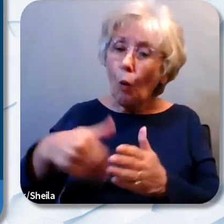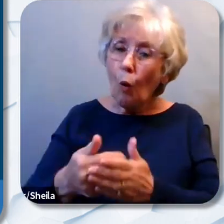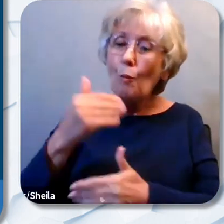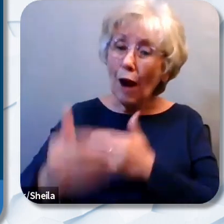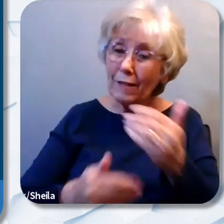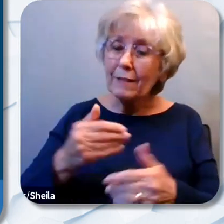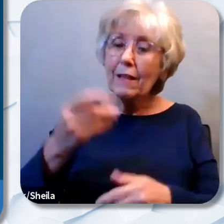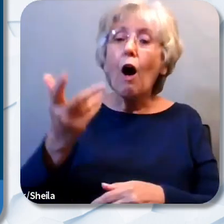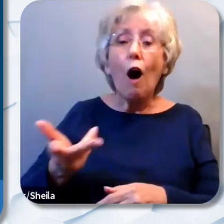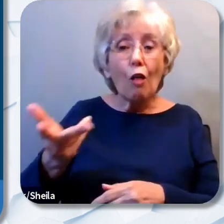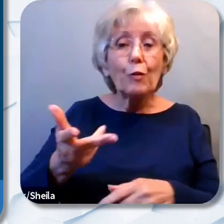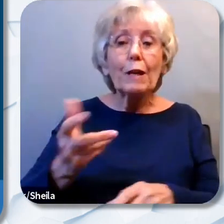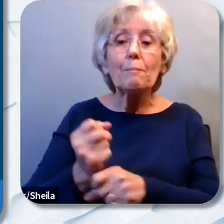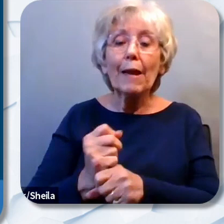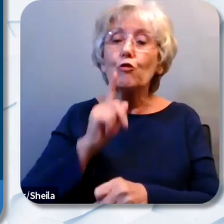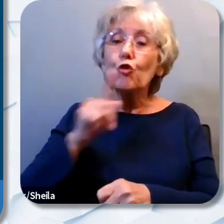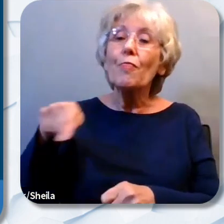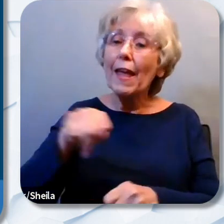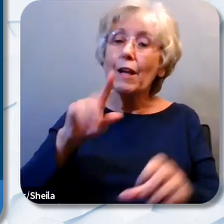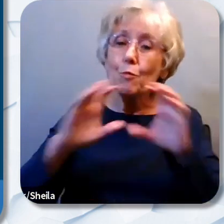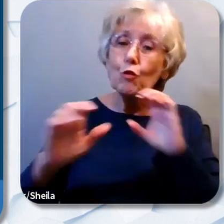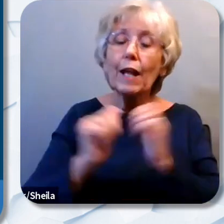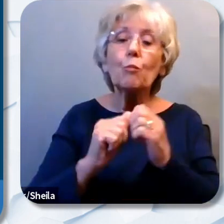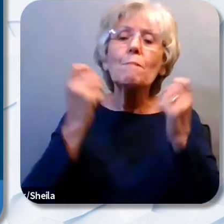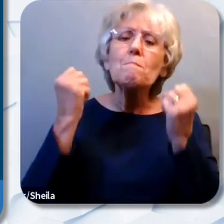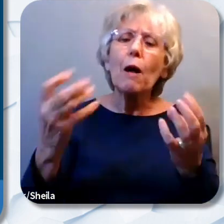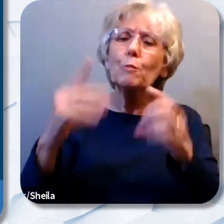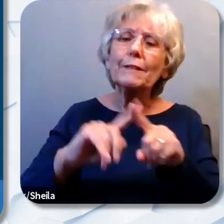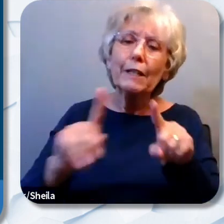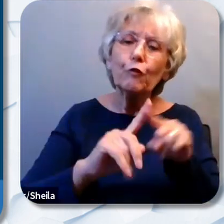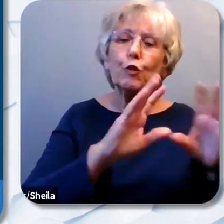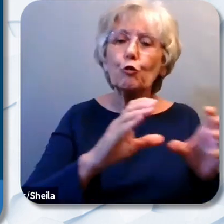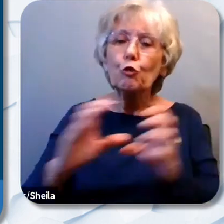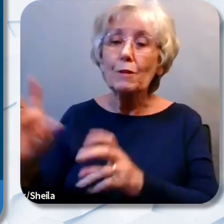that they were communicating with multiple groups of people internally and externally.